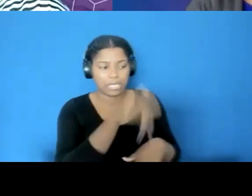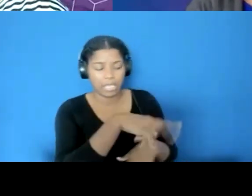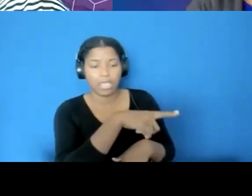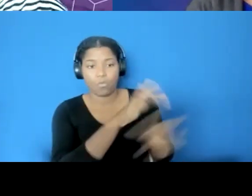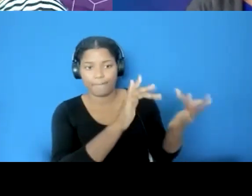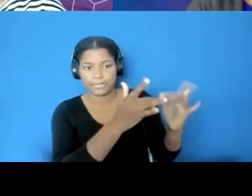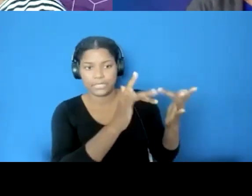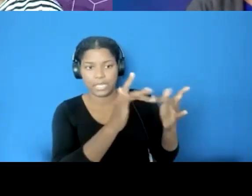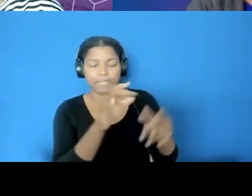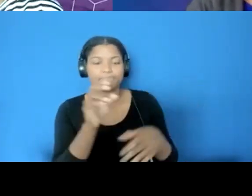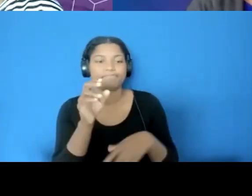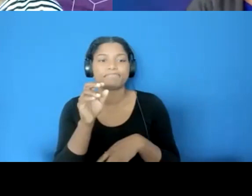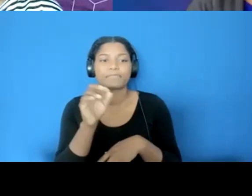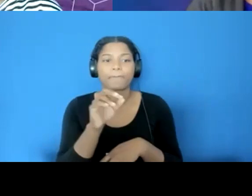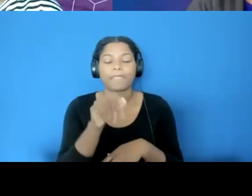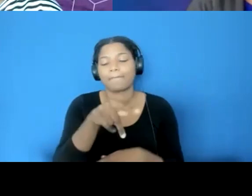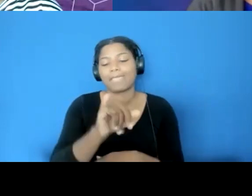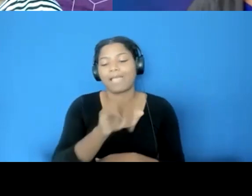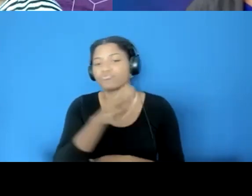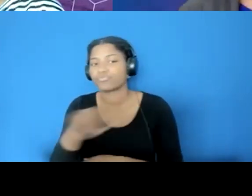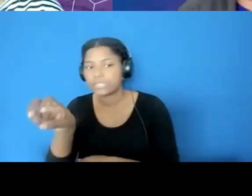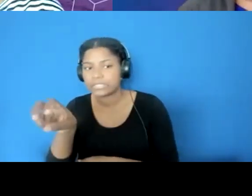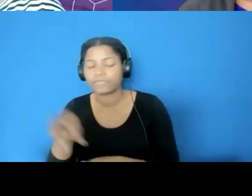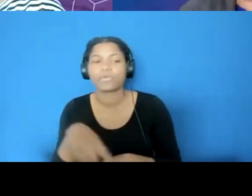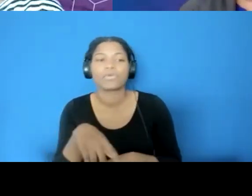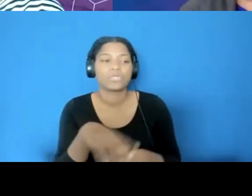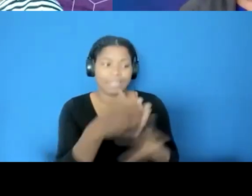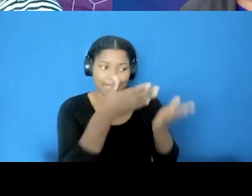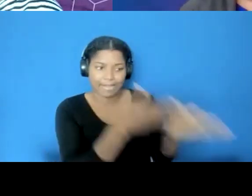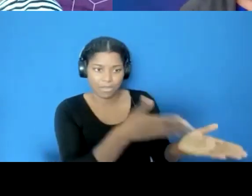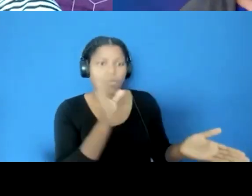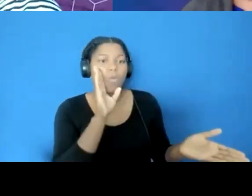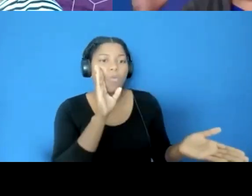Those are slated to be moved in to Research.gov in 2023.